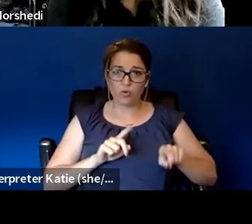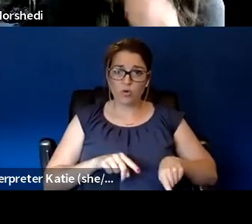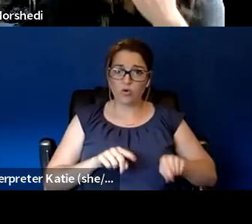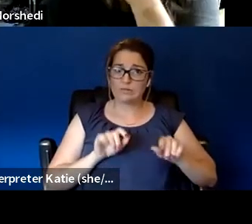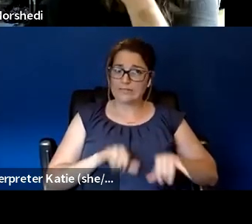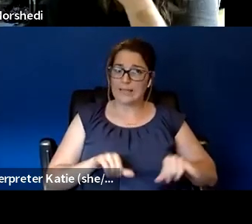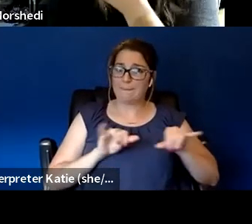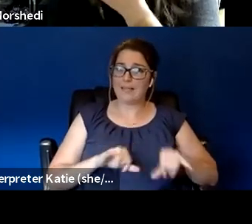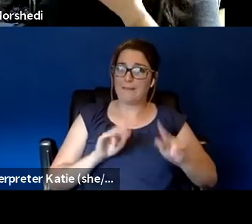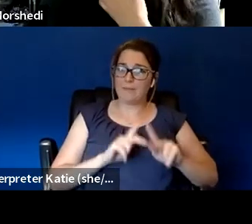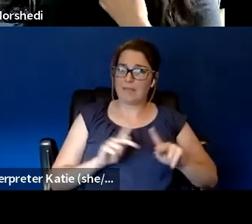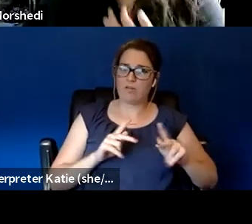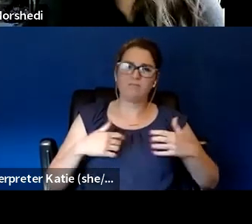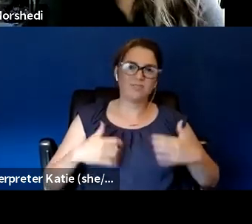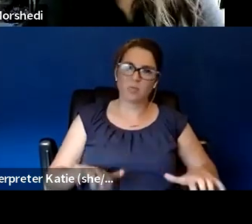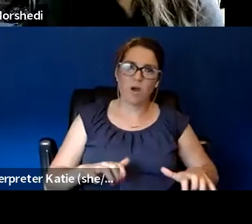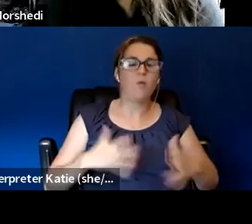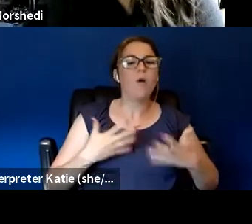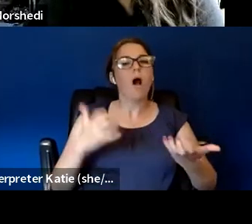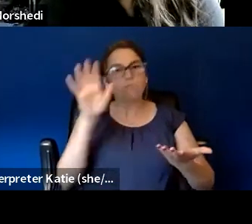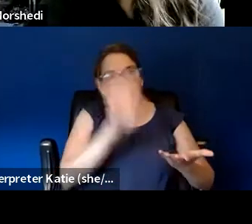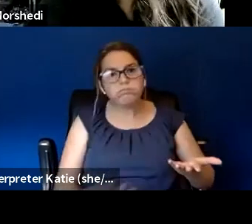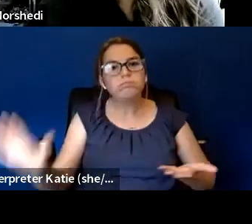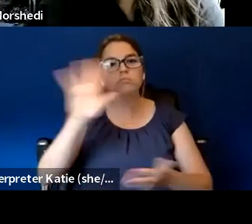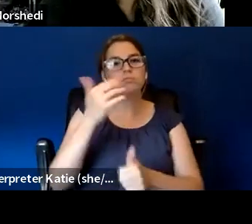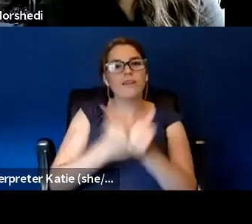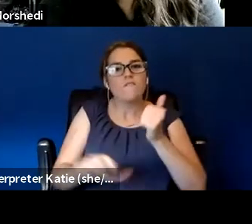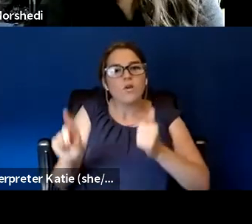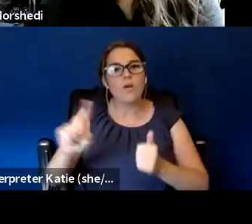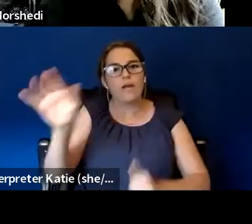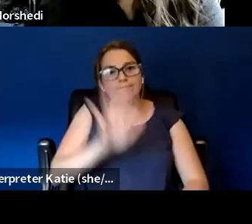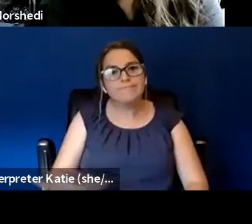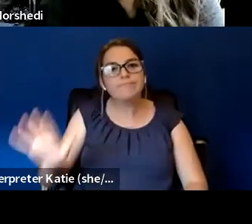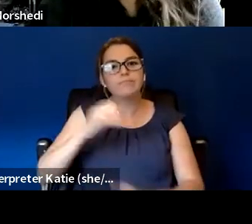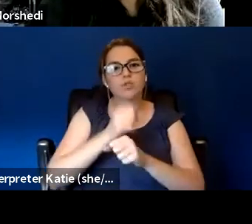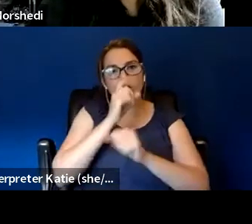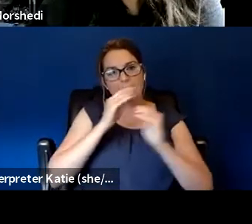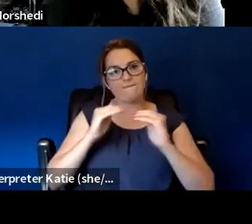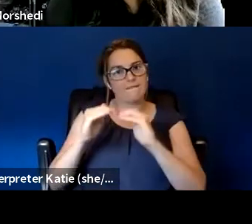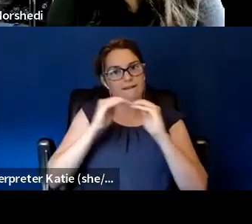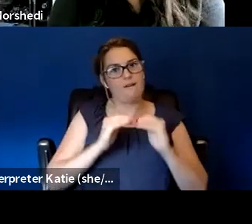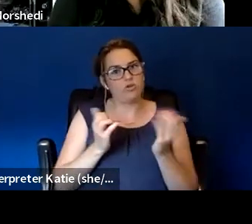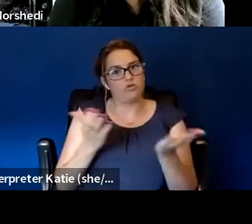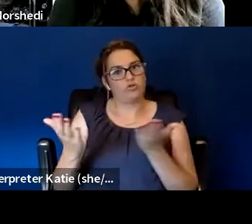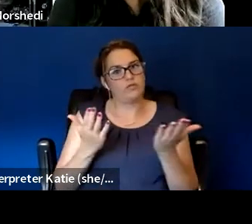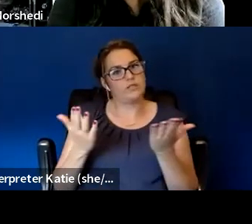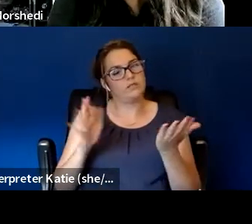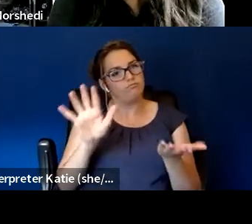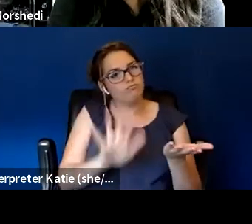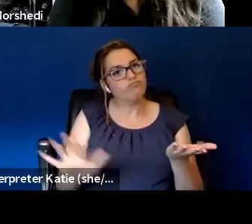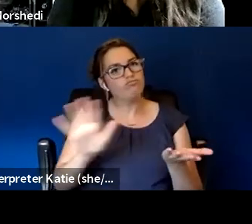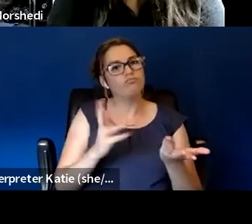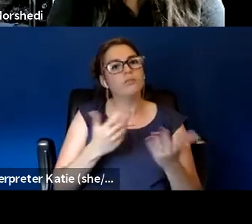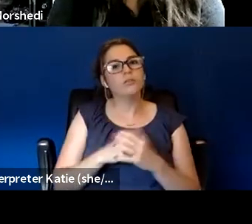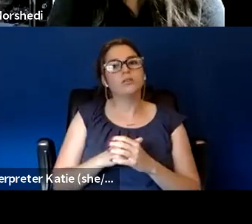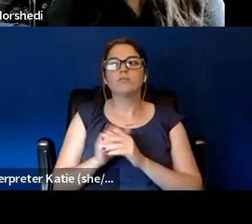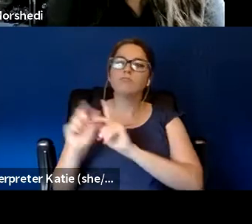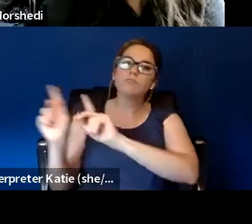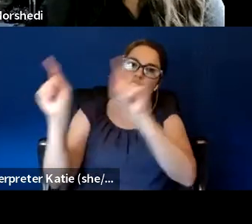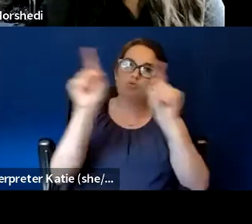So we're working hard on being more equitable in that way to where we reach into other areas of Nashville.